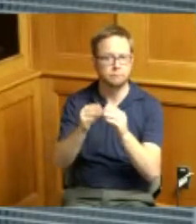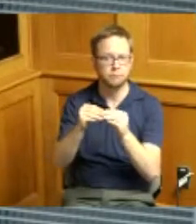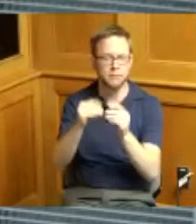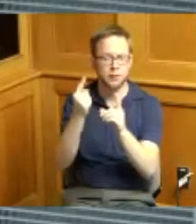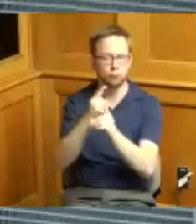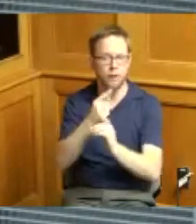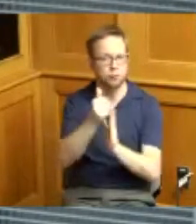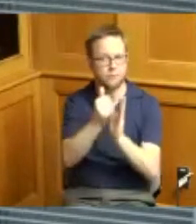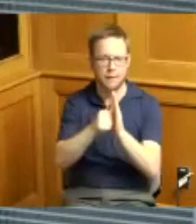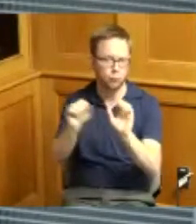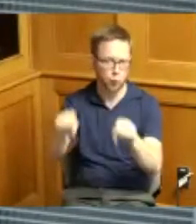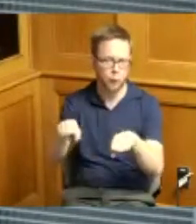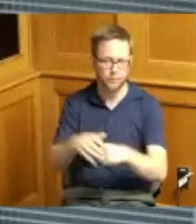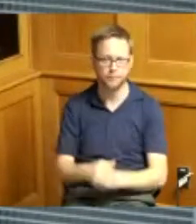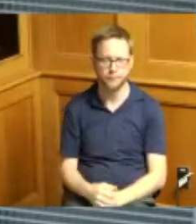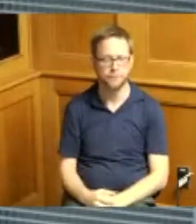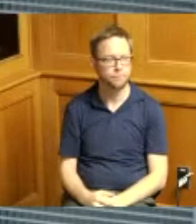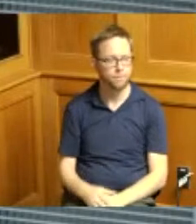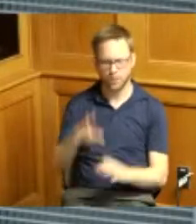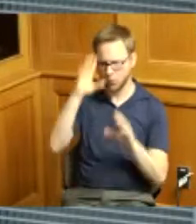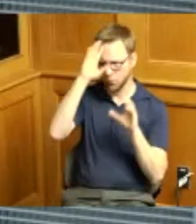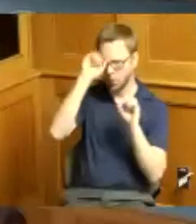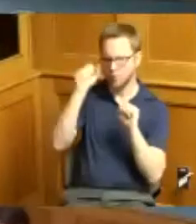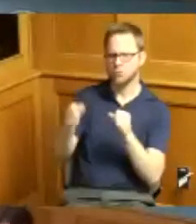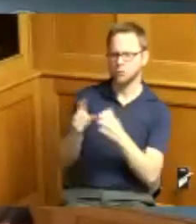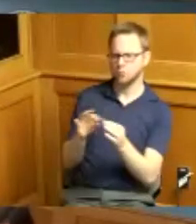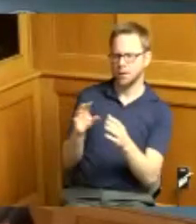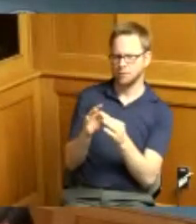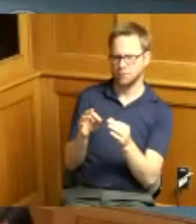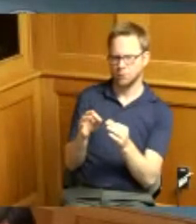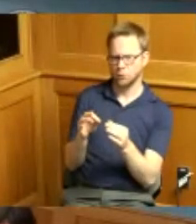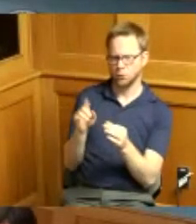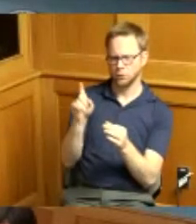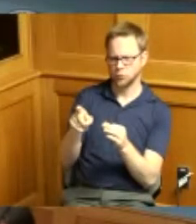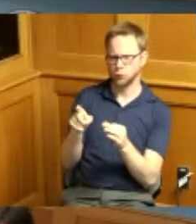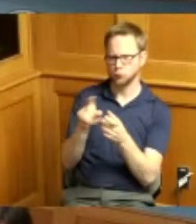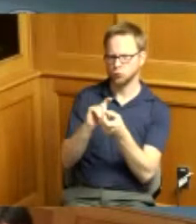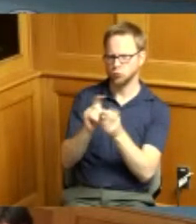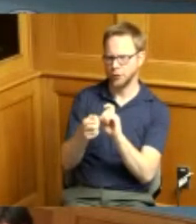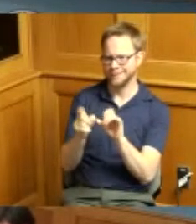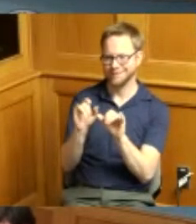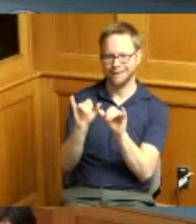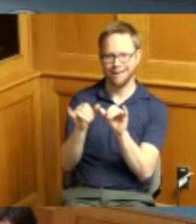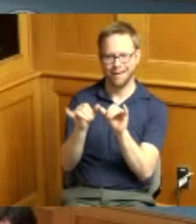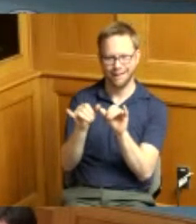thank you so when you say we only have to change the Engineers estimate then are you going to raise